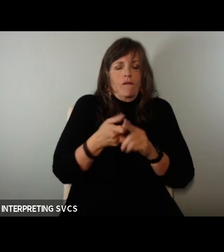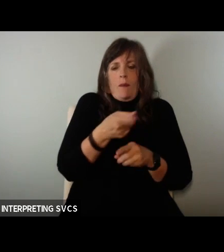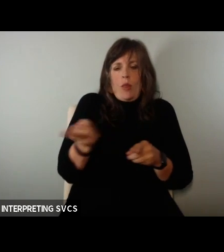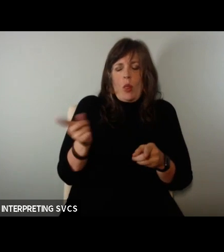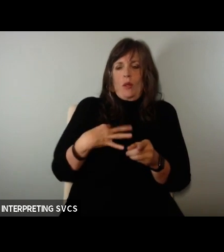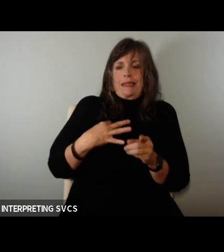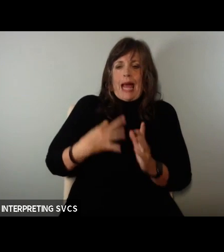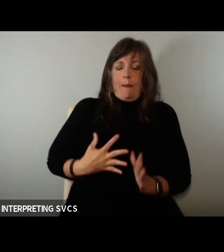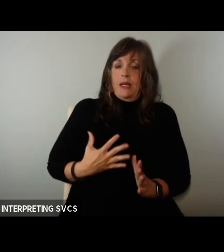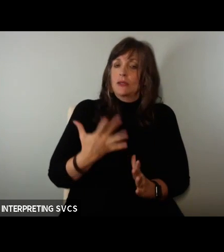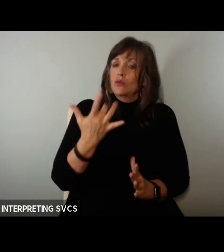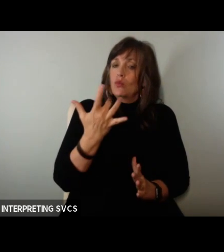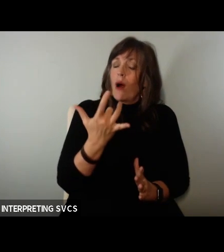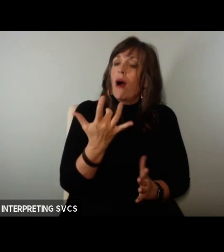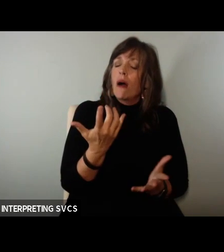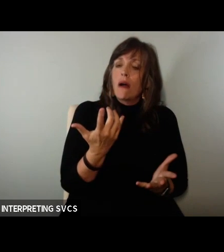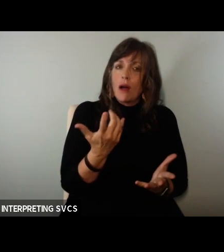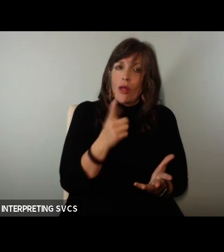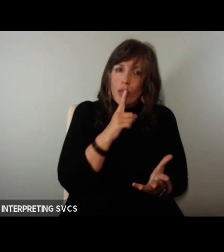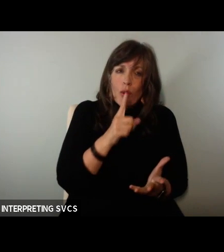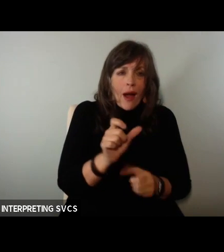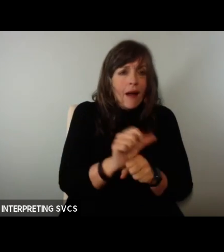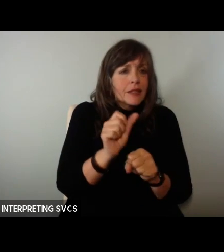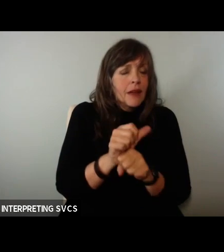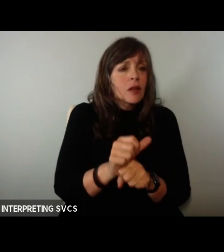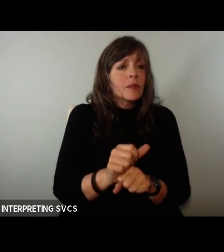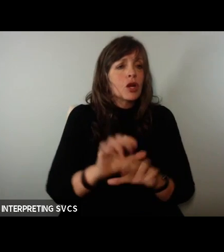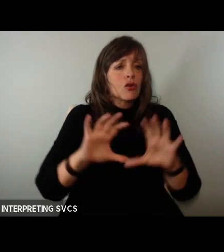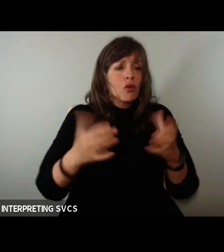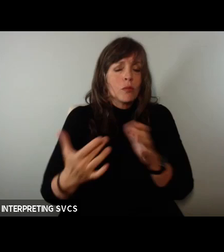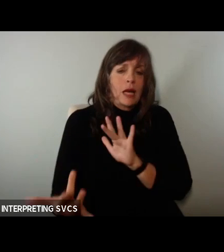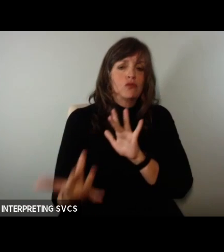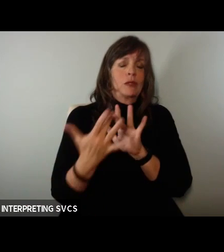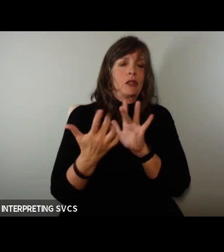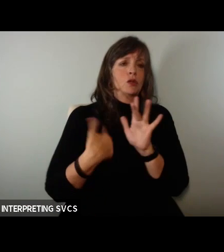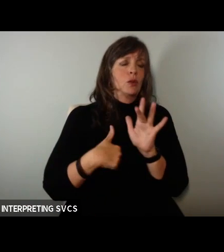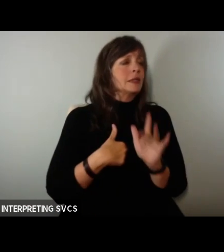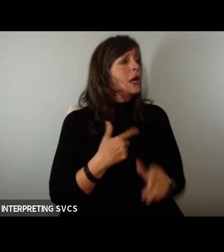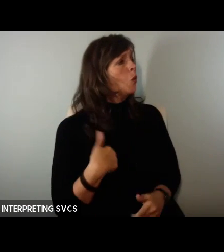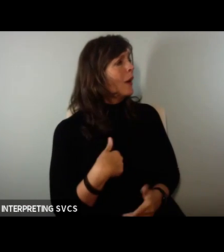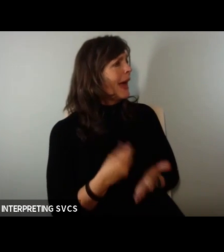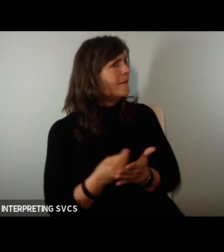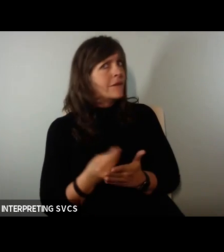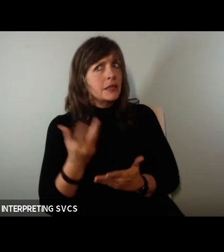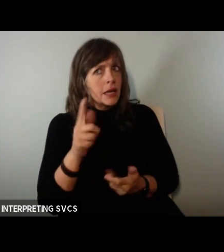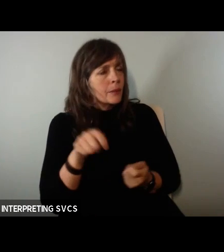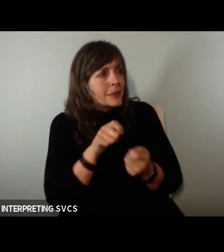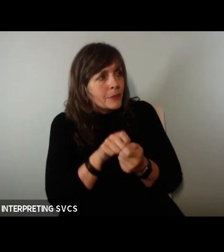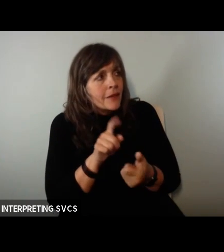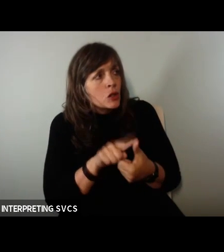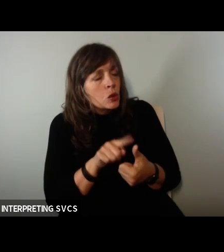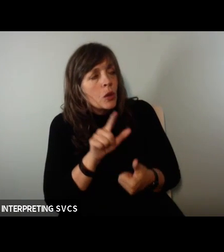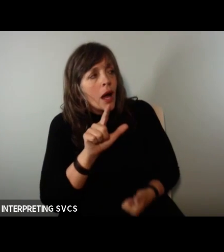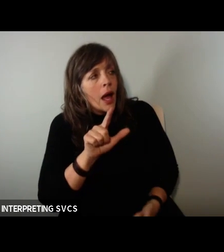because there have been definite groups that have reached out to us saying we have funding that's specific to LGBTQ people,